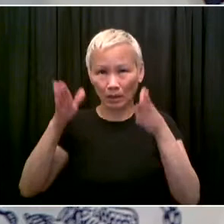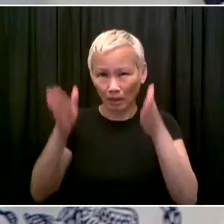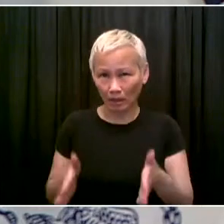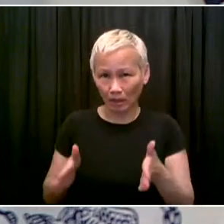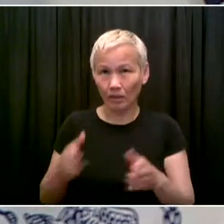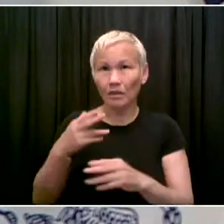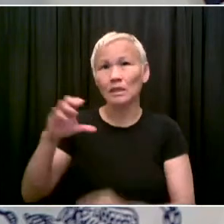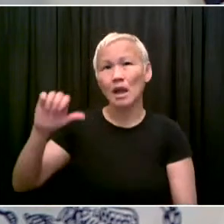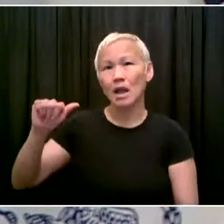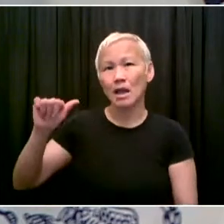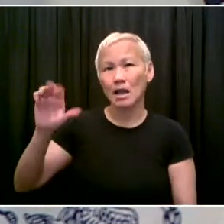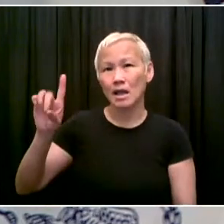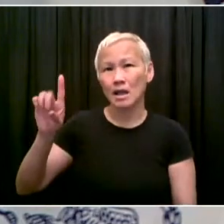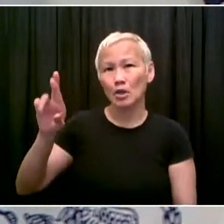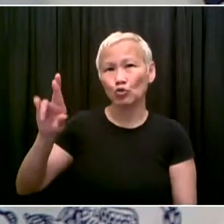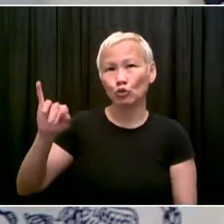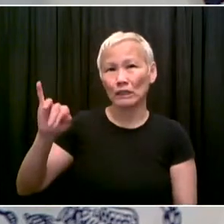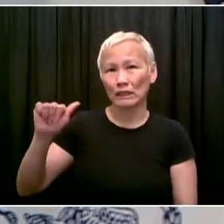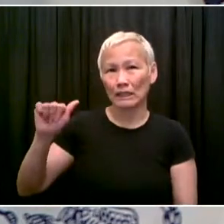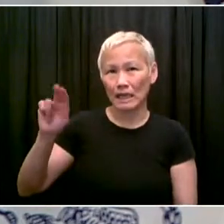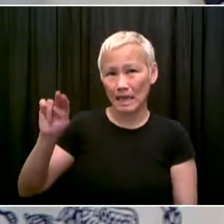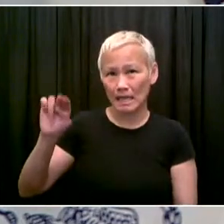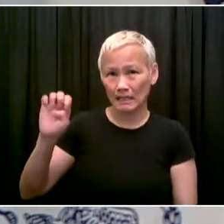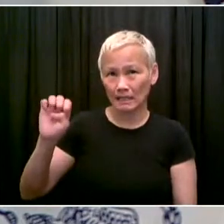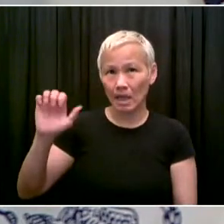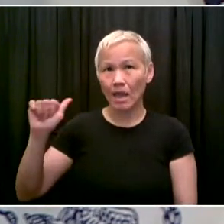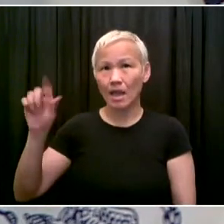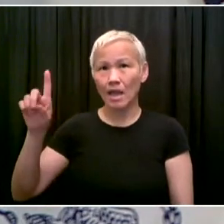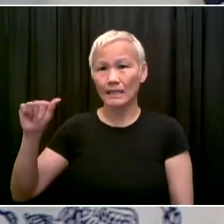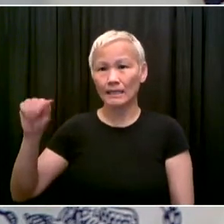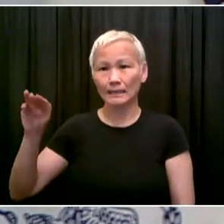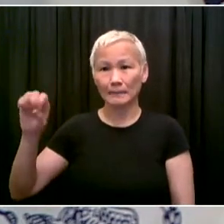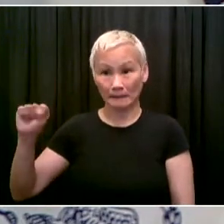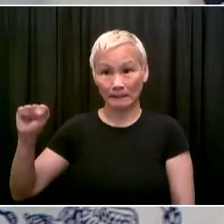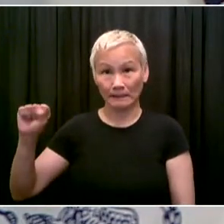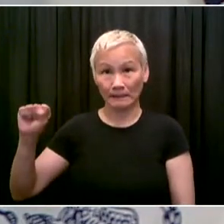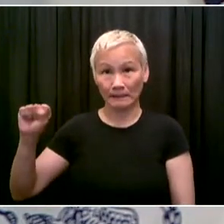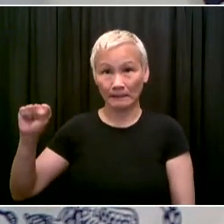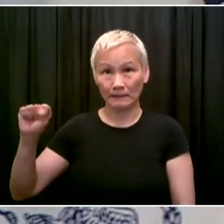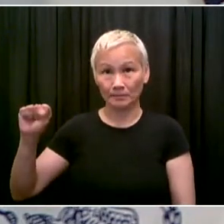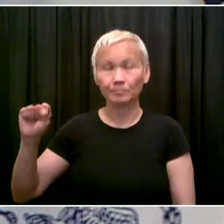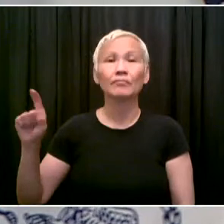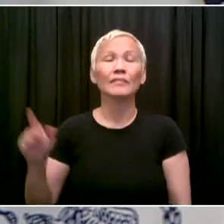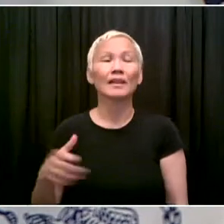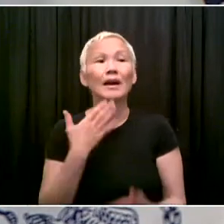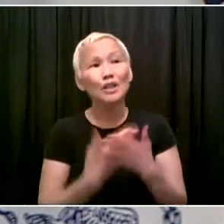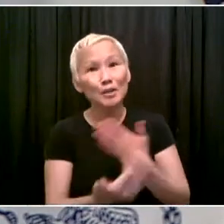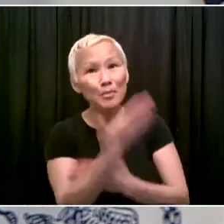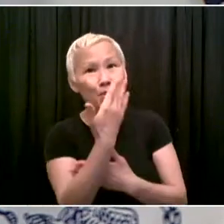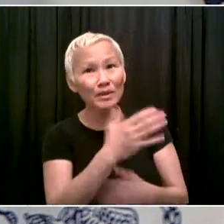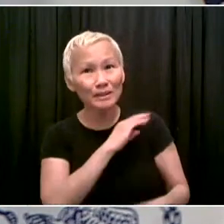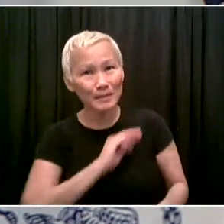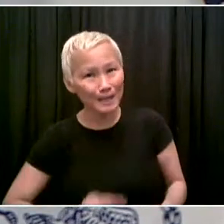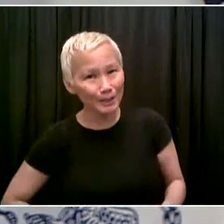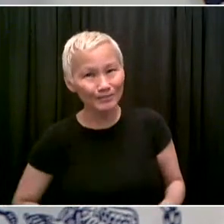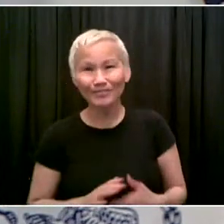CHAIR OF THE CITY COUNCILS PUBLIC SAFETY COMMITTEE,